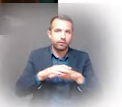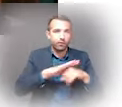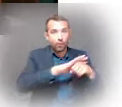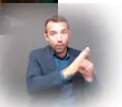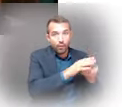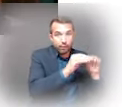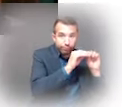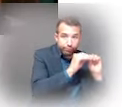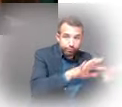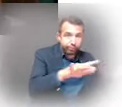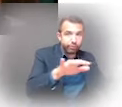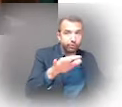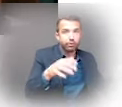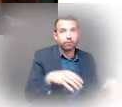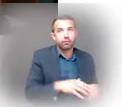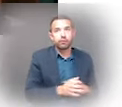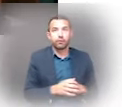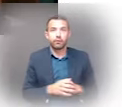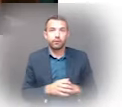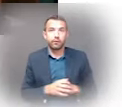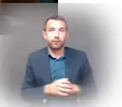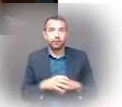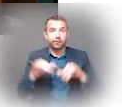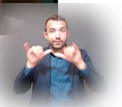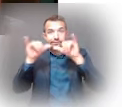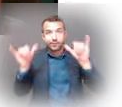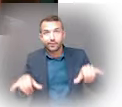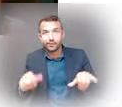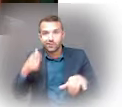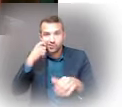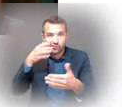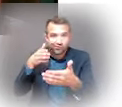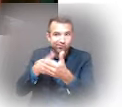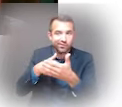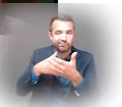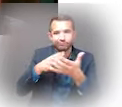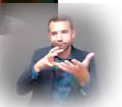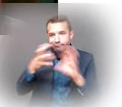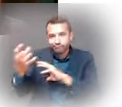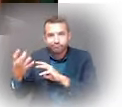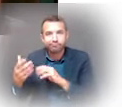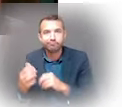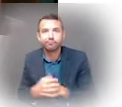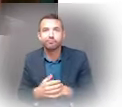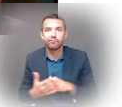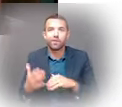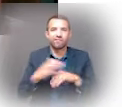So we have COVID. We have the pandemic of systemic racism and-